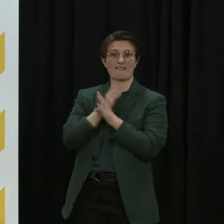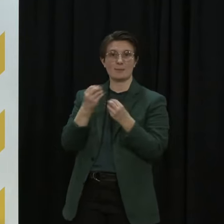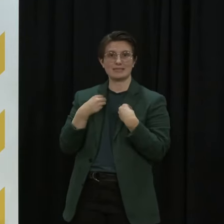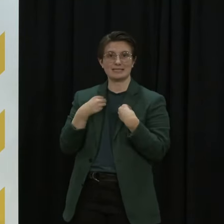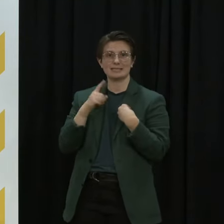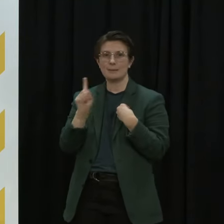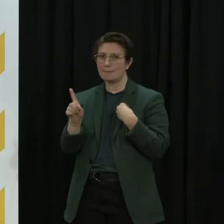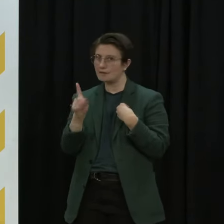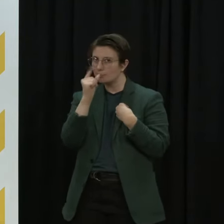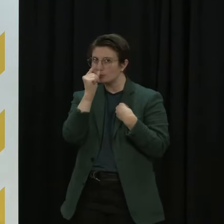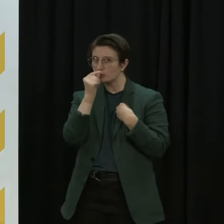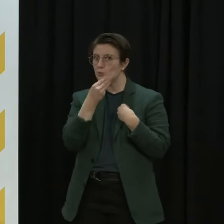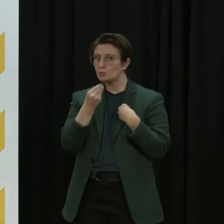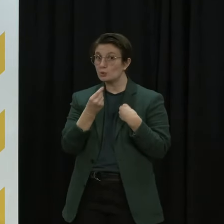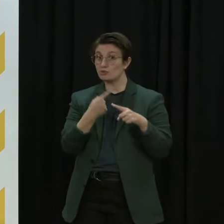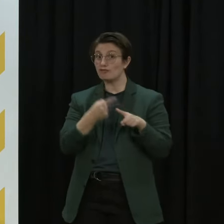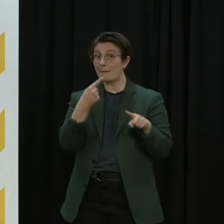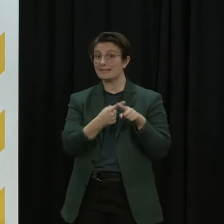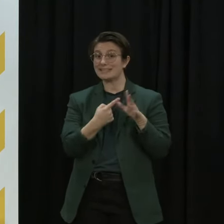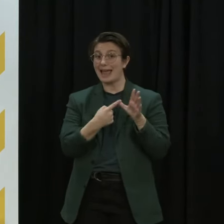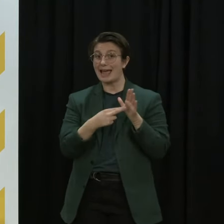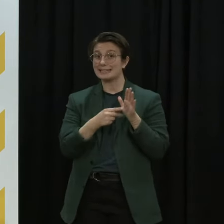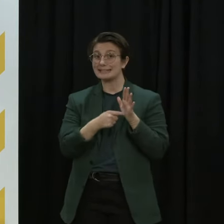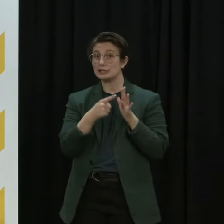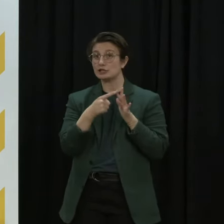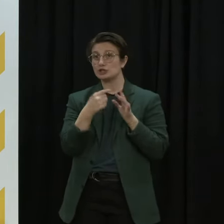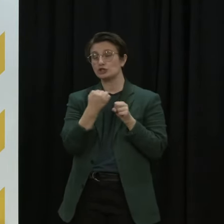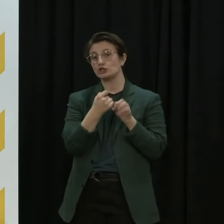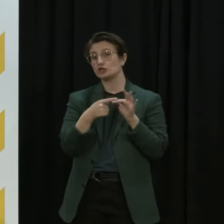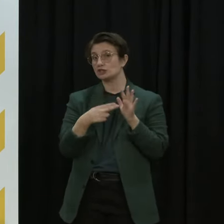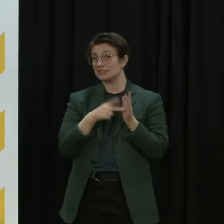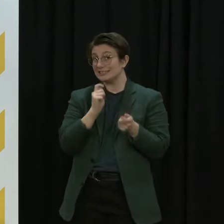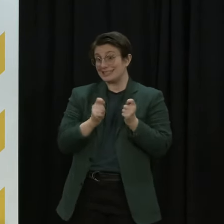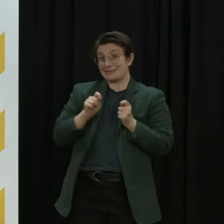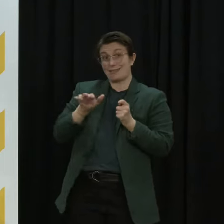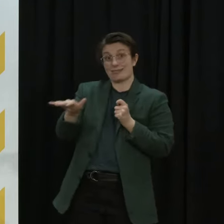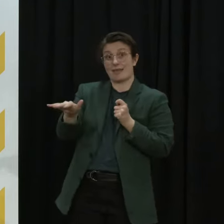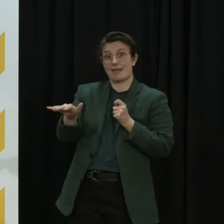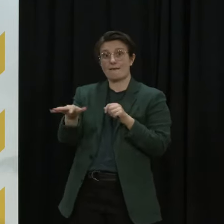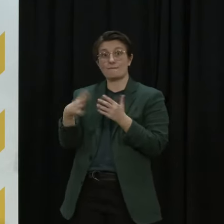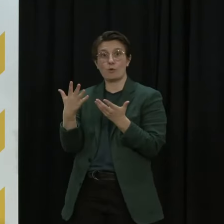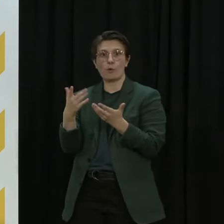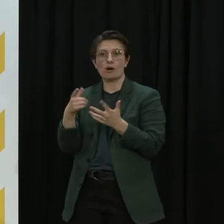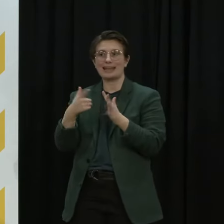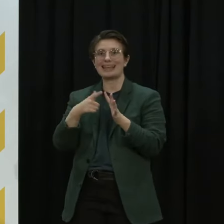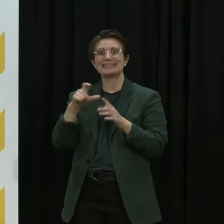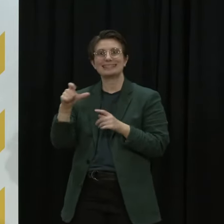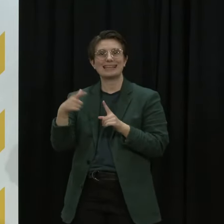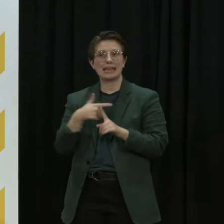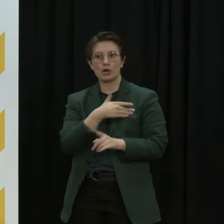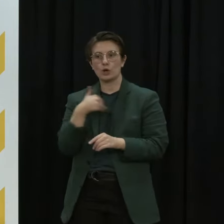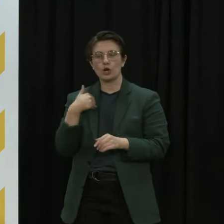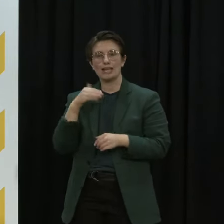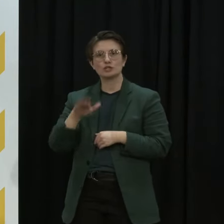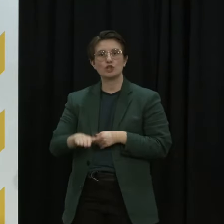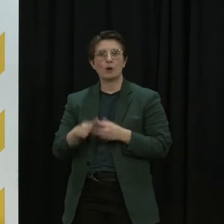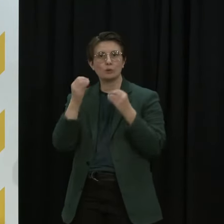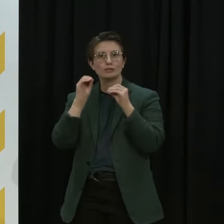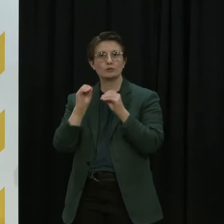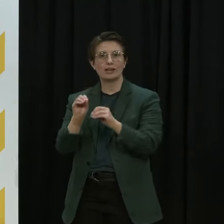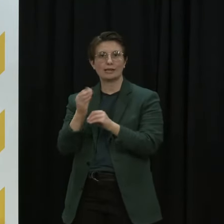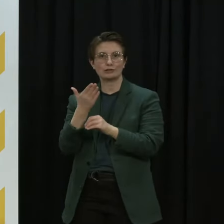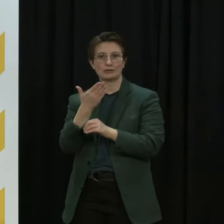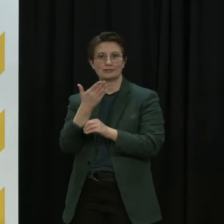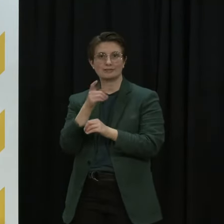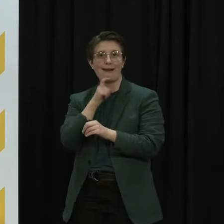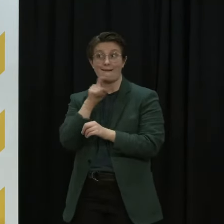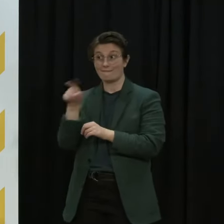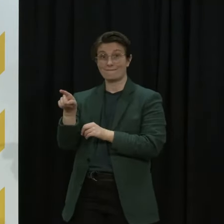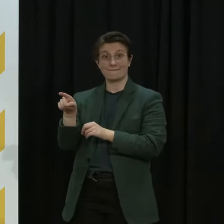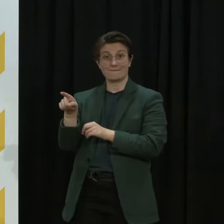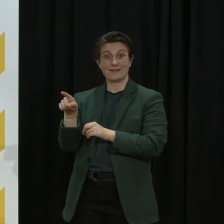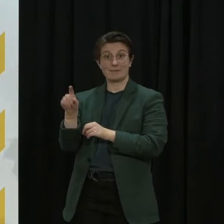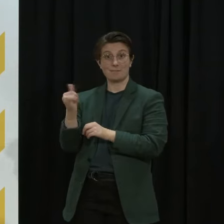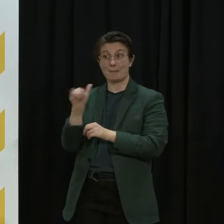Is there any capacity to have